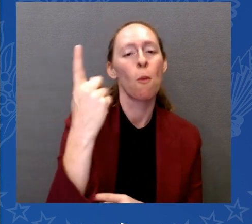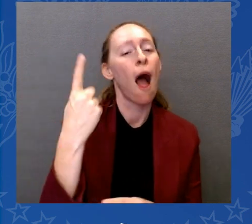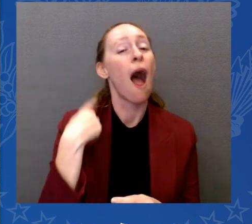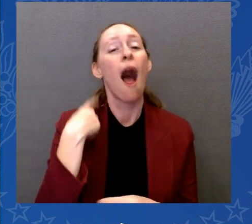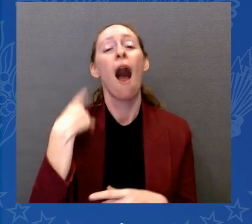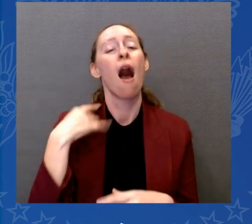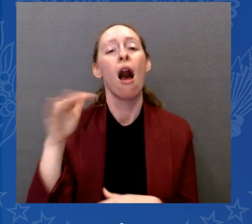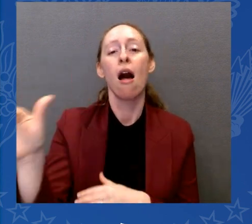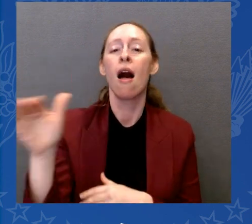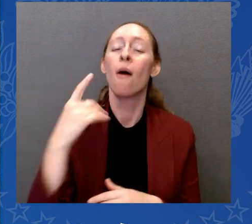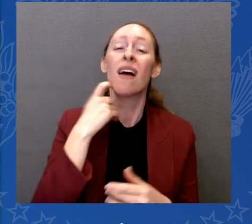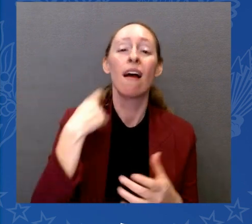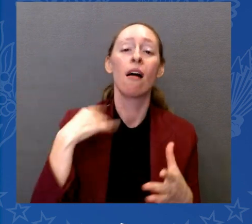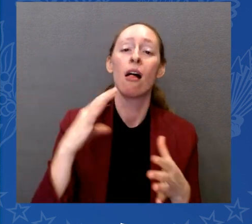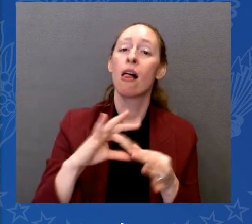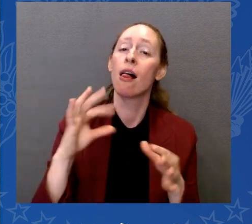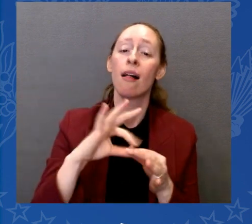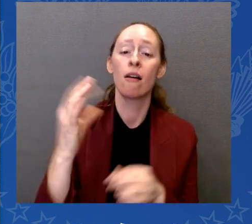are our national forests and our national parks.